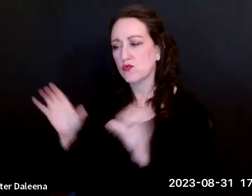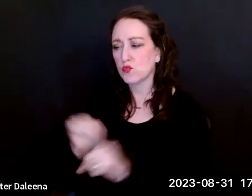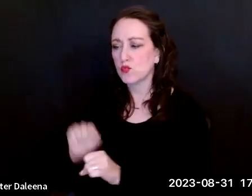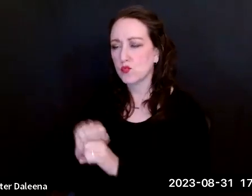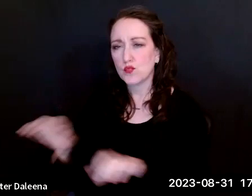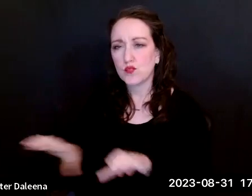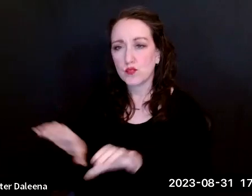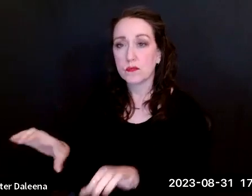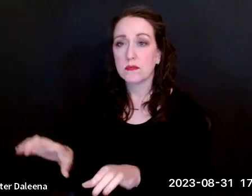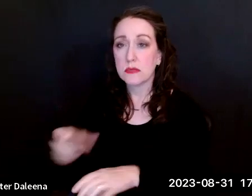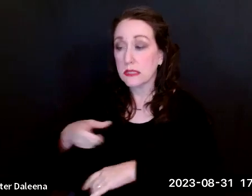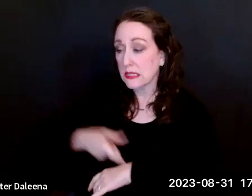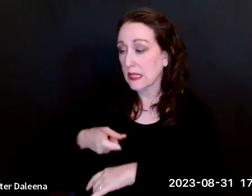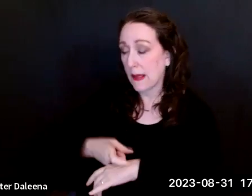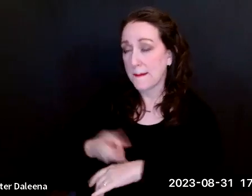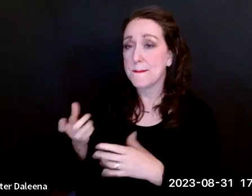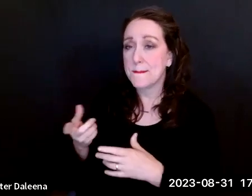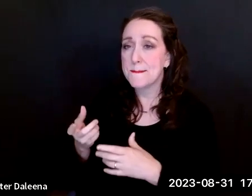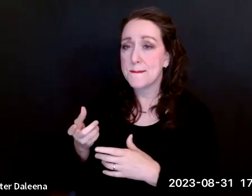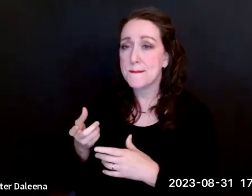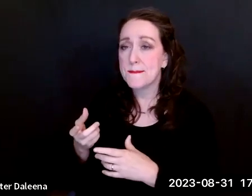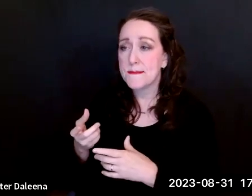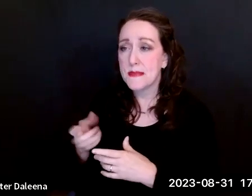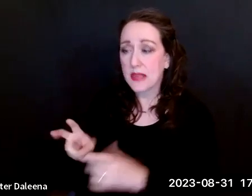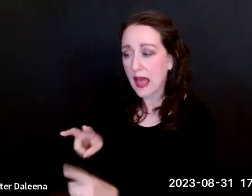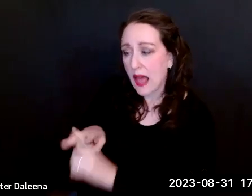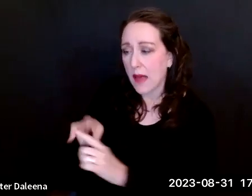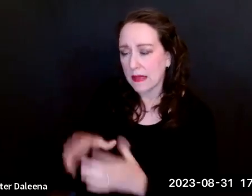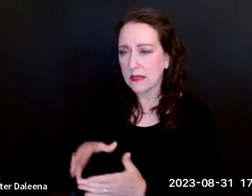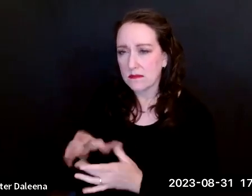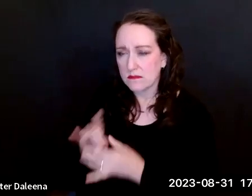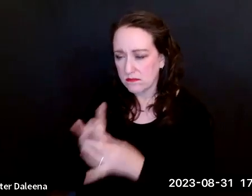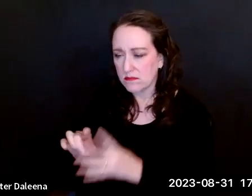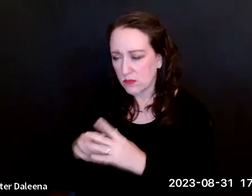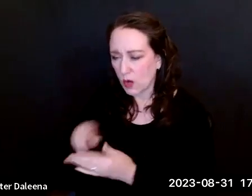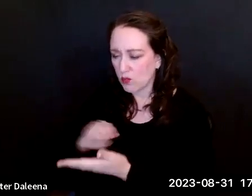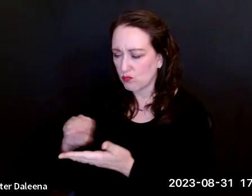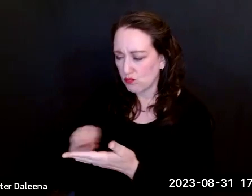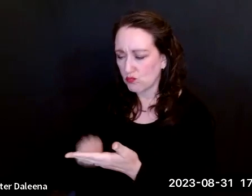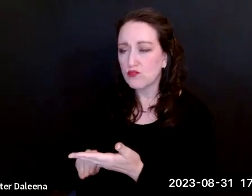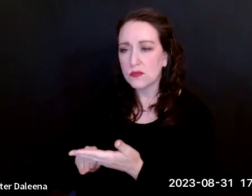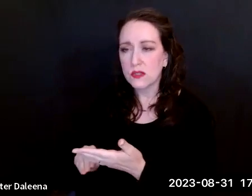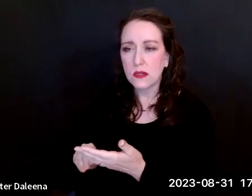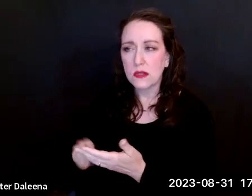um from the time that the applicant begins to fill out their application until a credential is issued